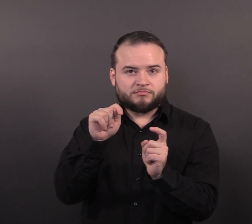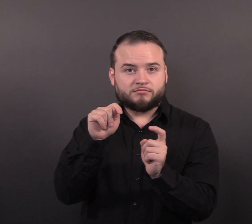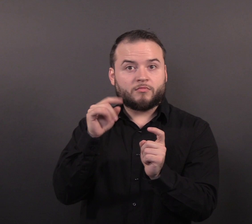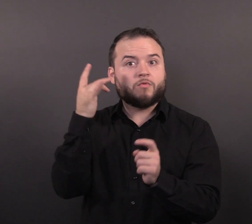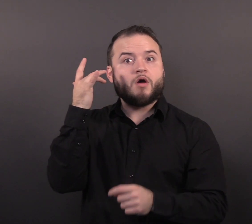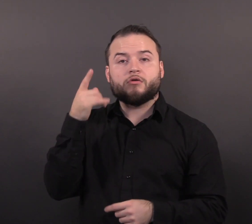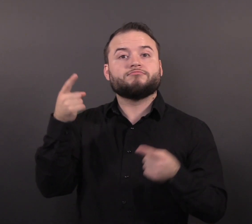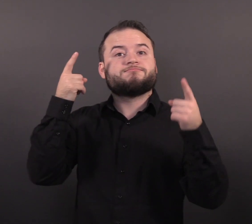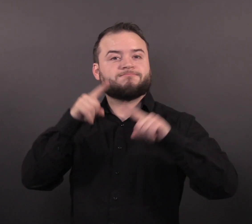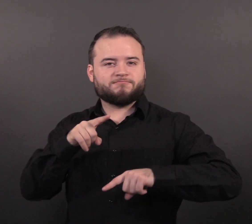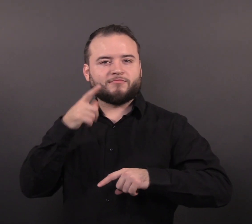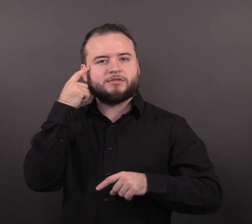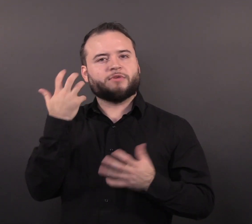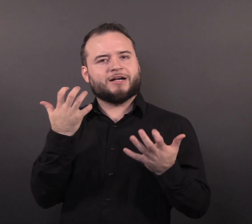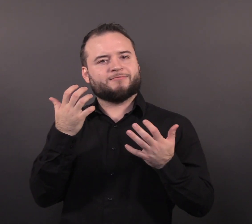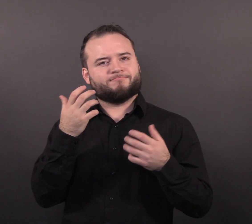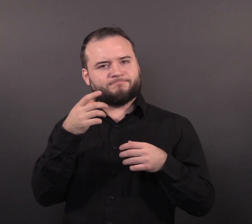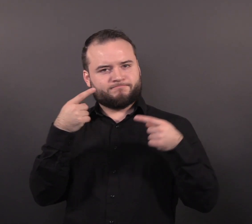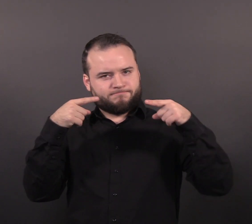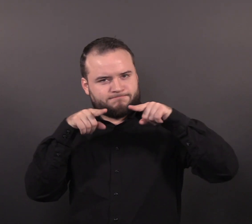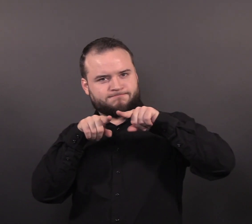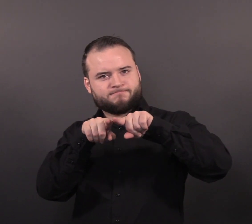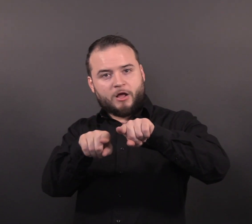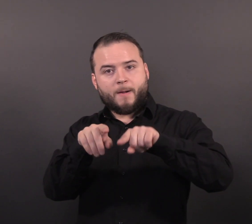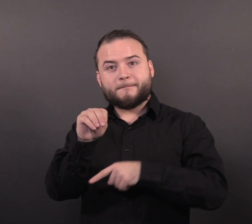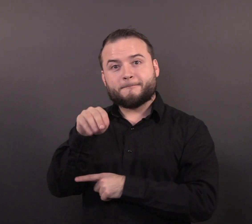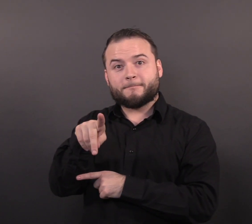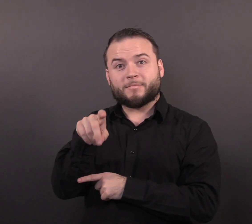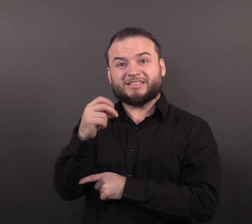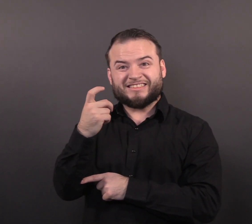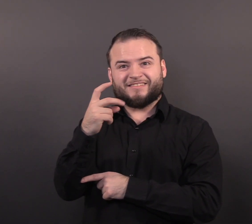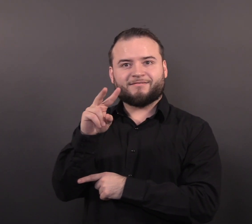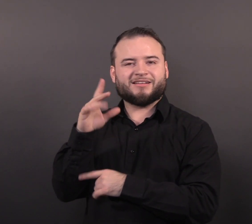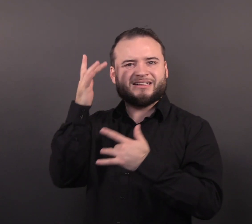as part of ongoing efforts to align the names of the monkeypox disease,